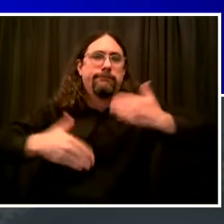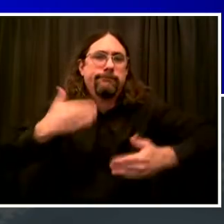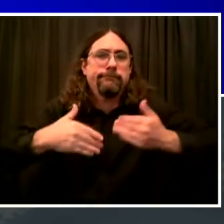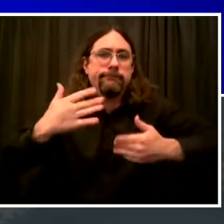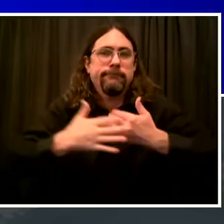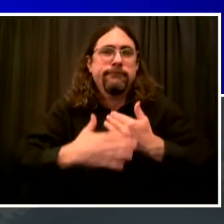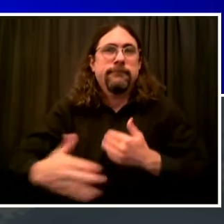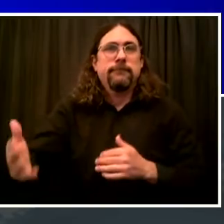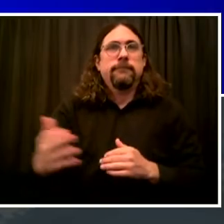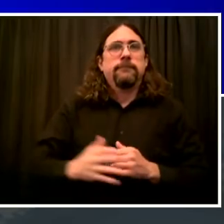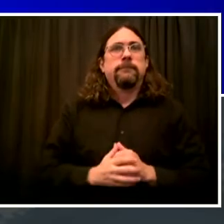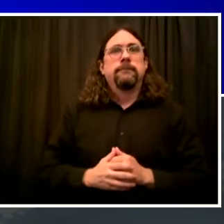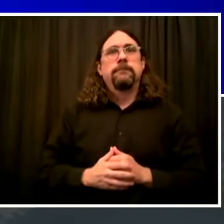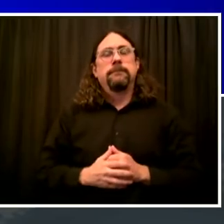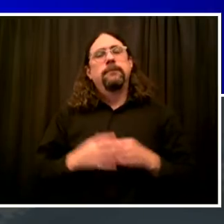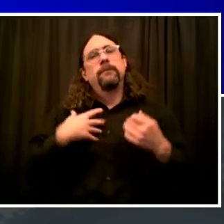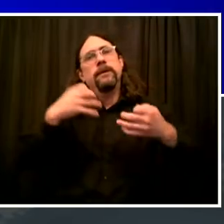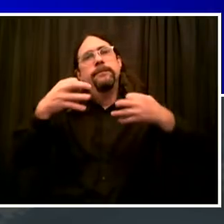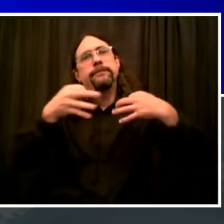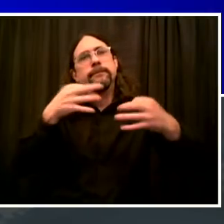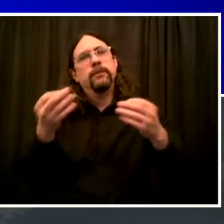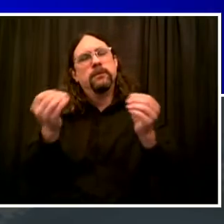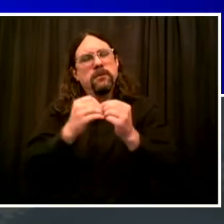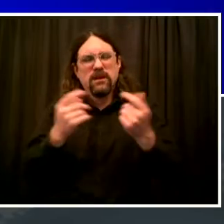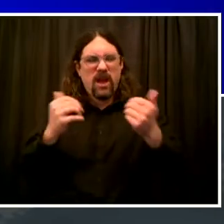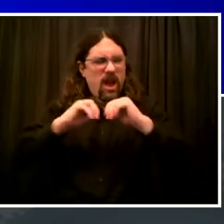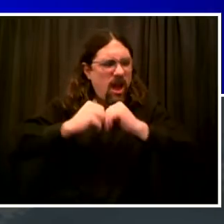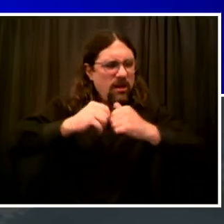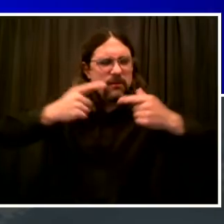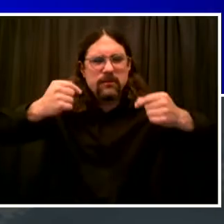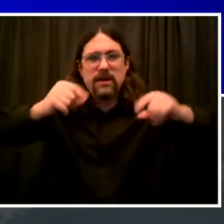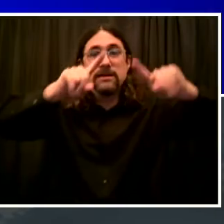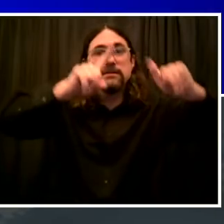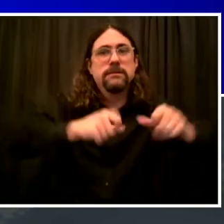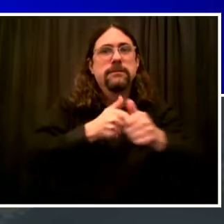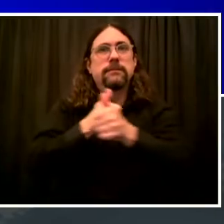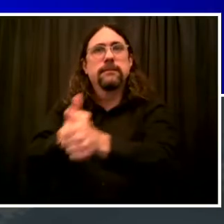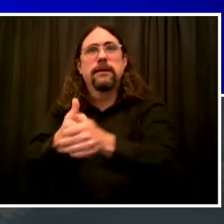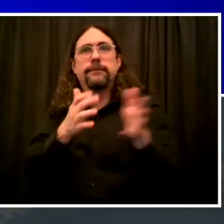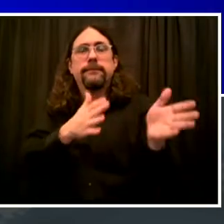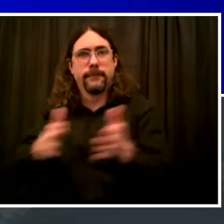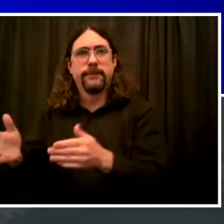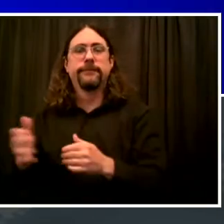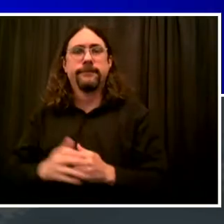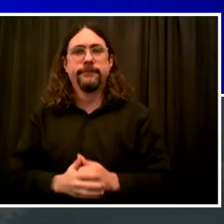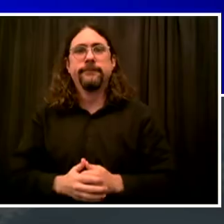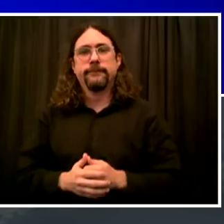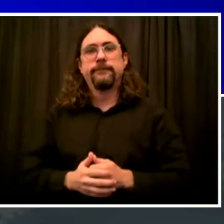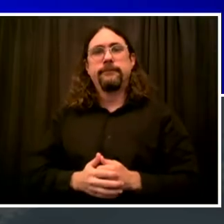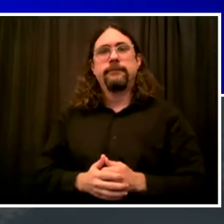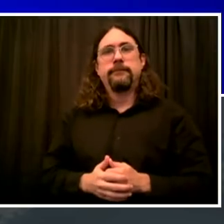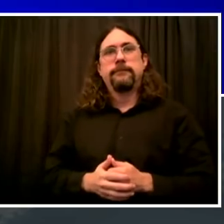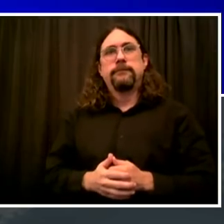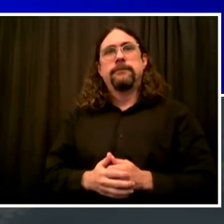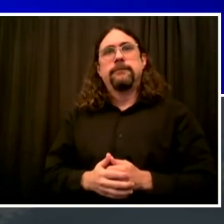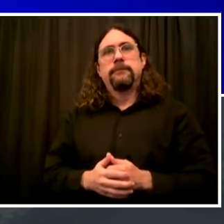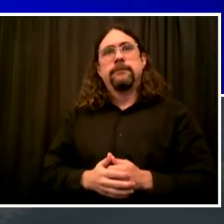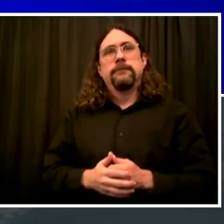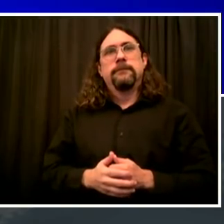AGAIN, YOU WILL SEE A GROWING COMMUNITY ALL OVE RT HECITY IN THE NEXT FEW WEEKS. THIS IS THE DIRECTION WE'LL BE GOING IN.